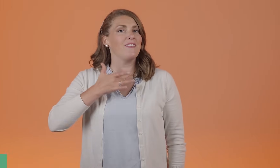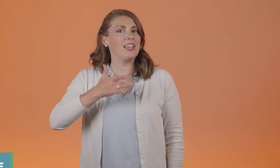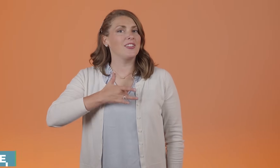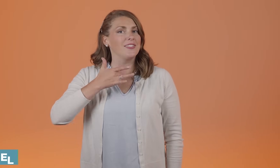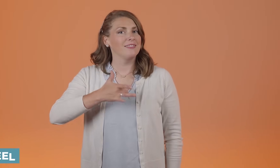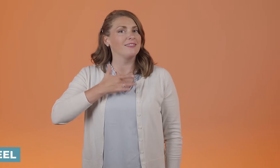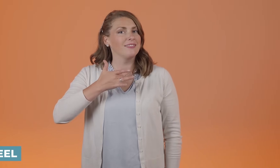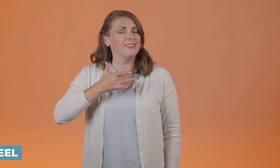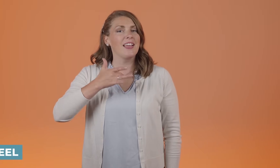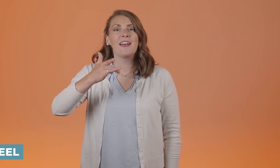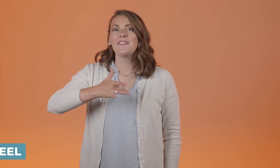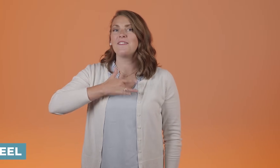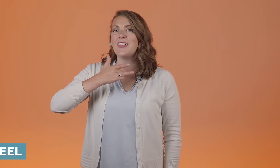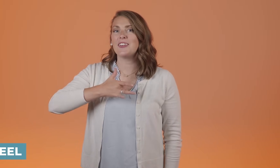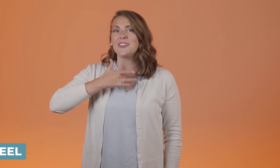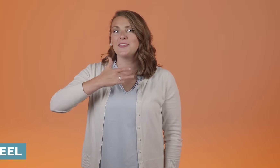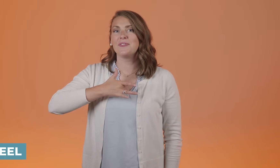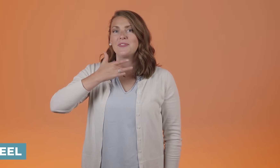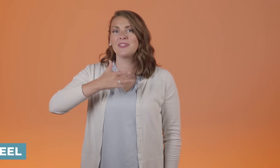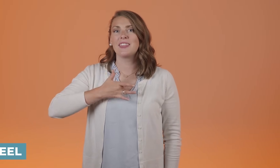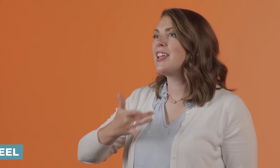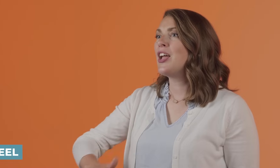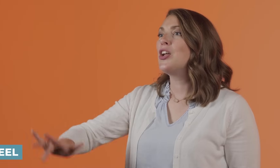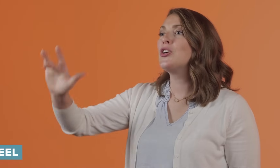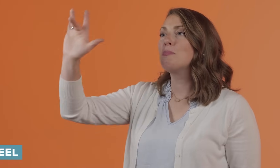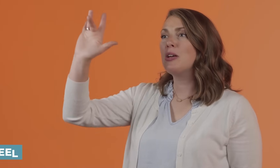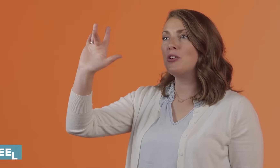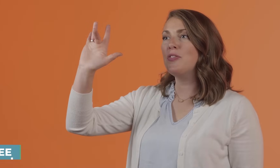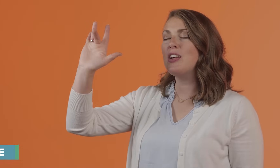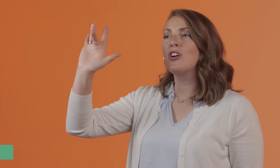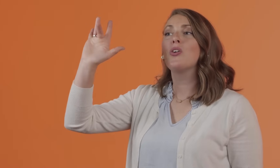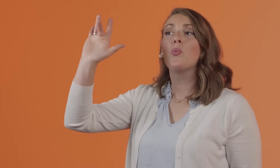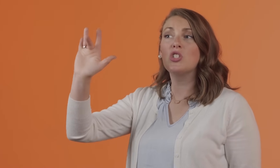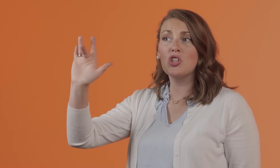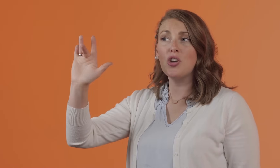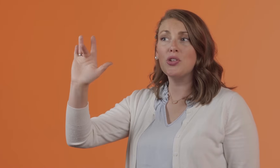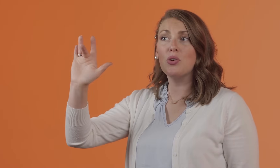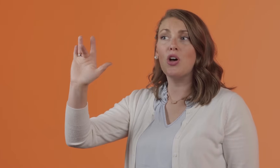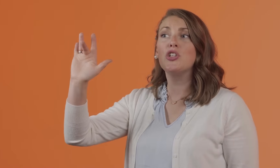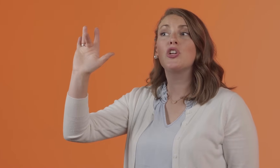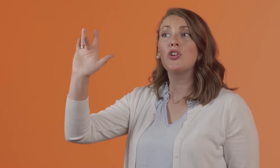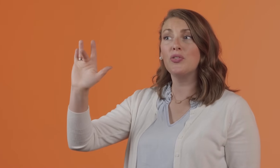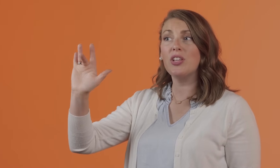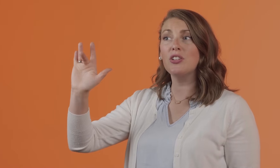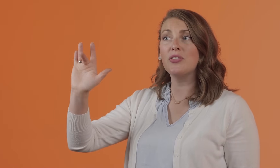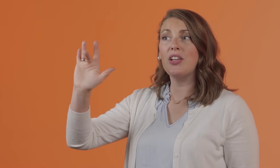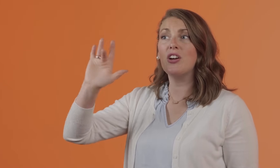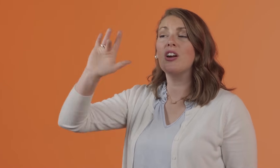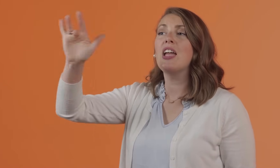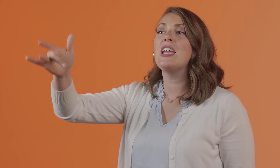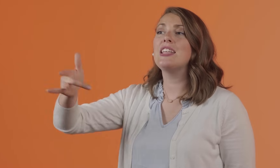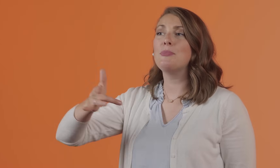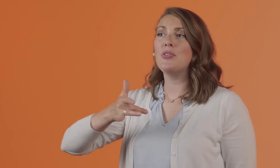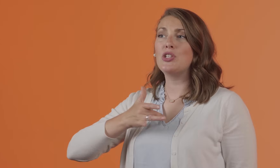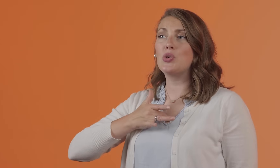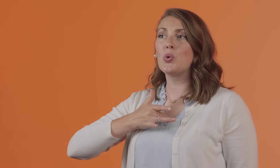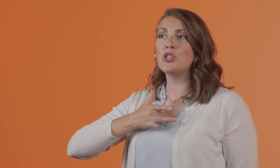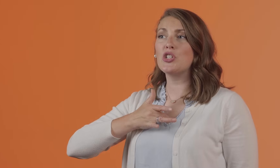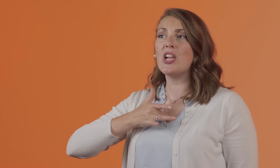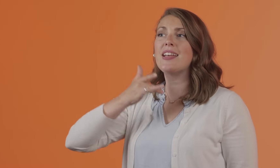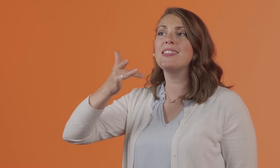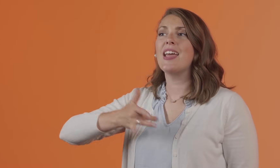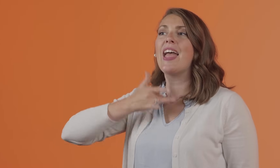'Feel, feel,' your middle finger which is also called your feeler finger is moving towards your chest